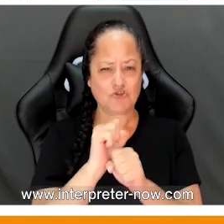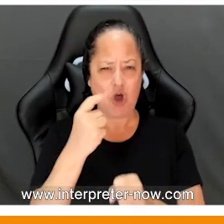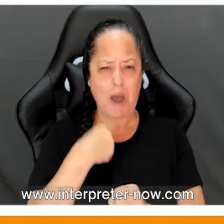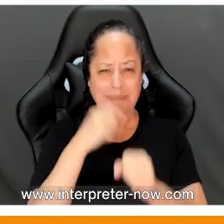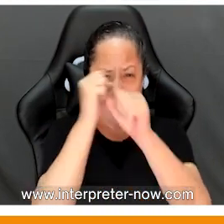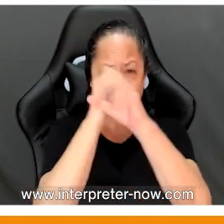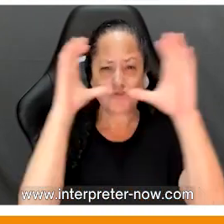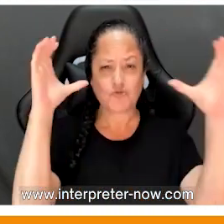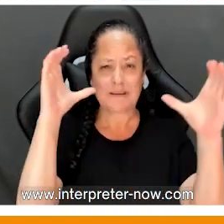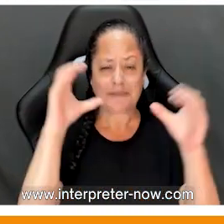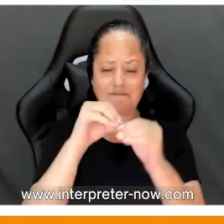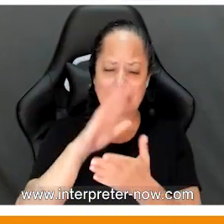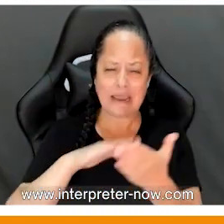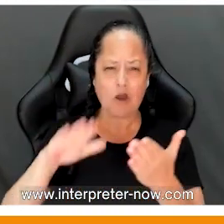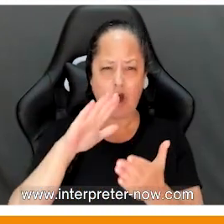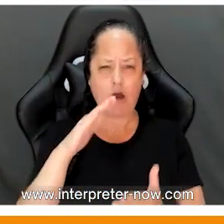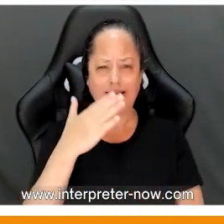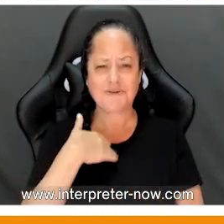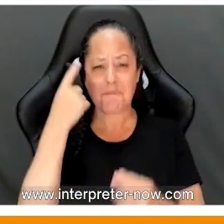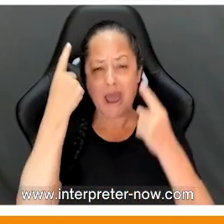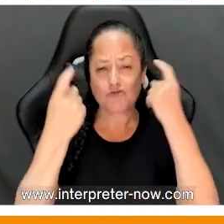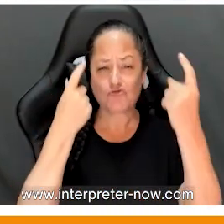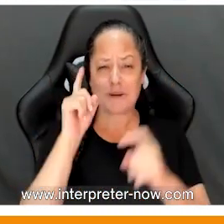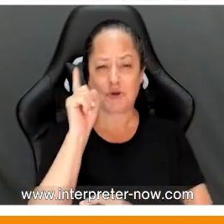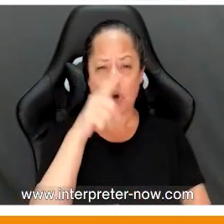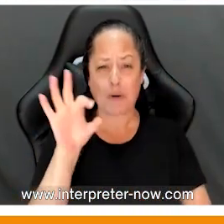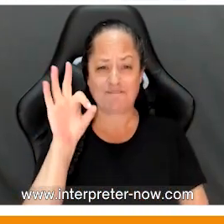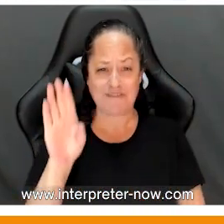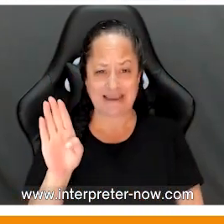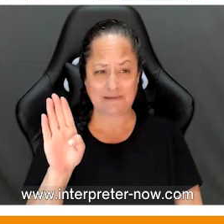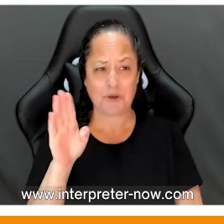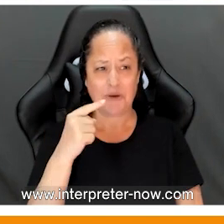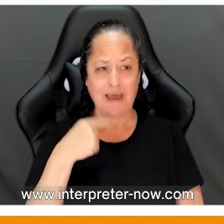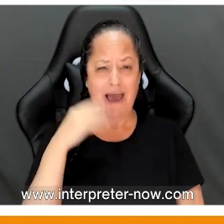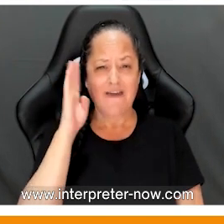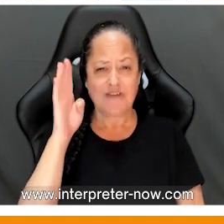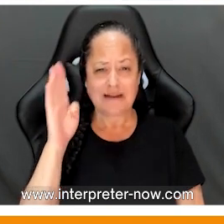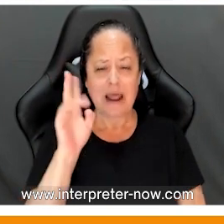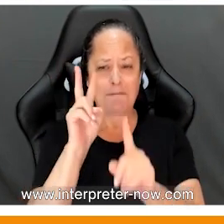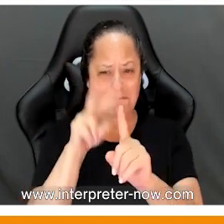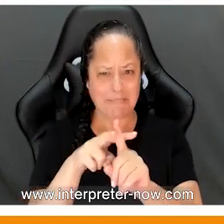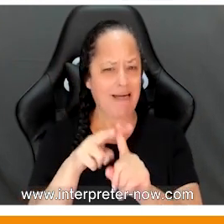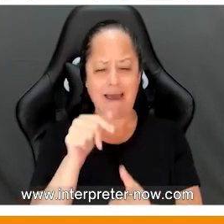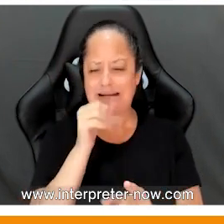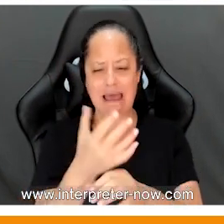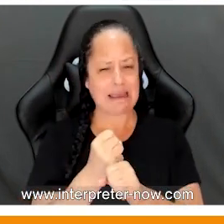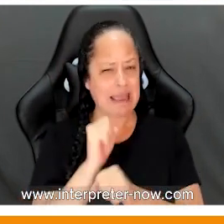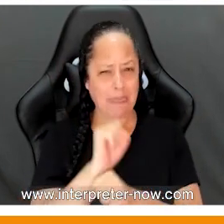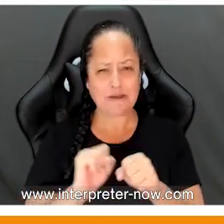always dreamed of, in college, my dream was to go to Facebook. I applied in college, I didn't get it.